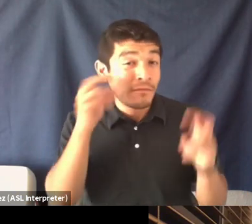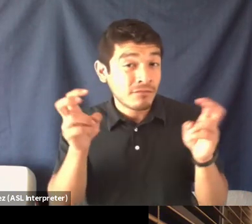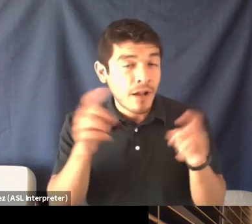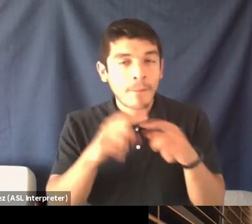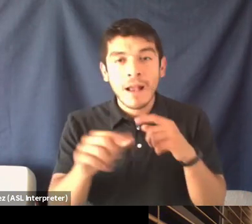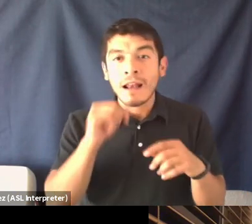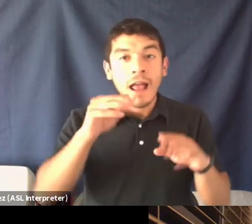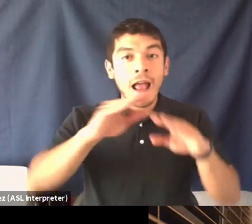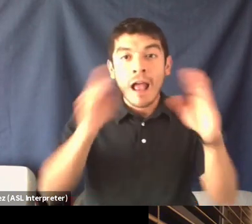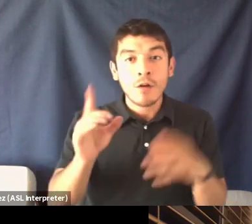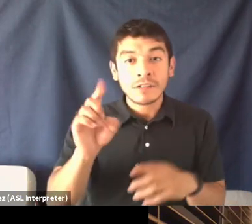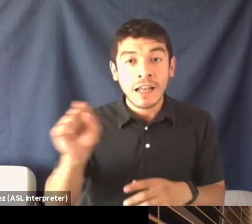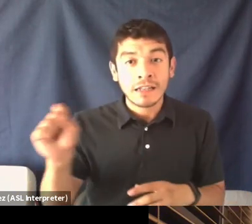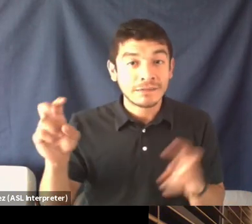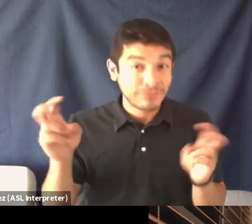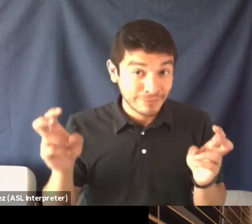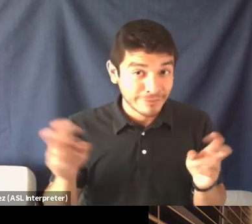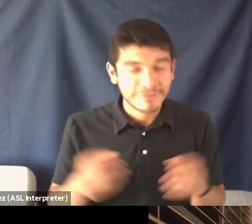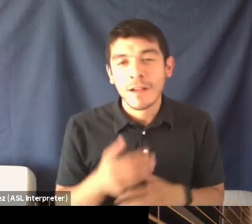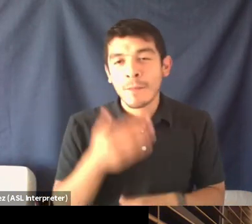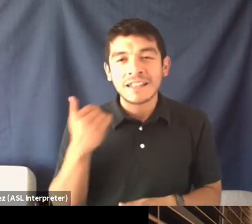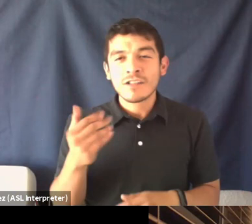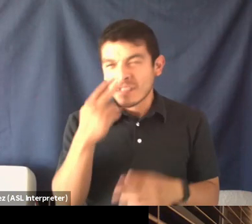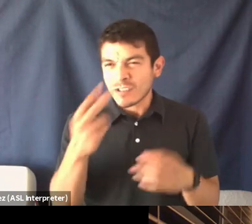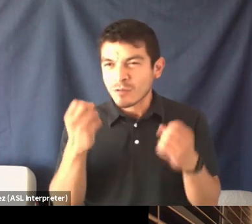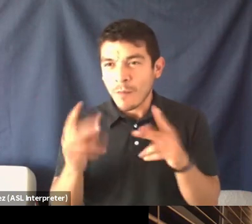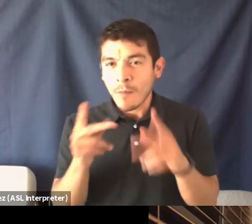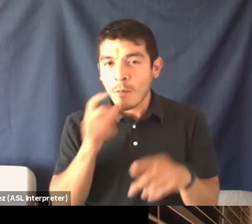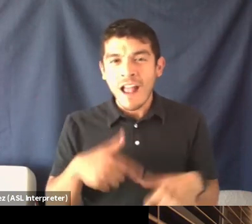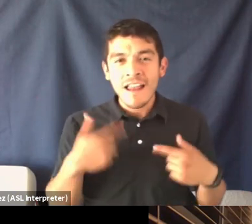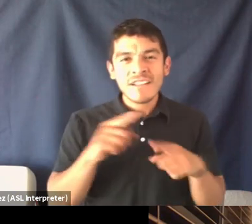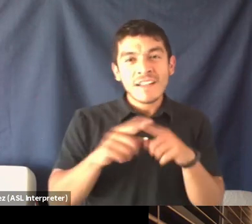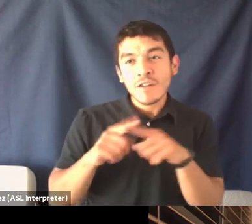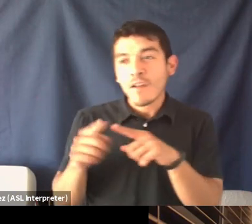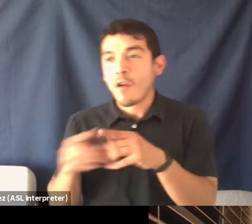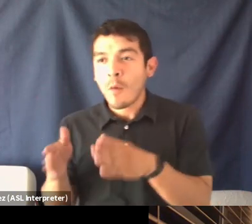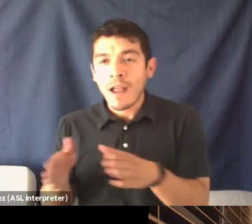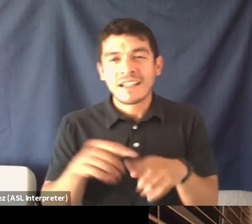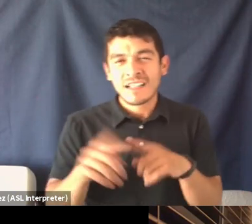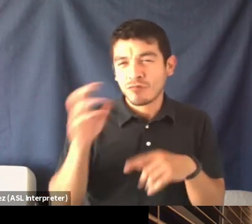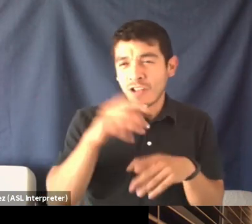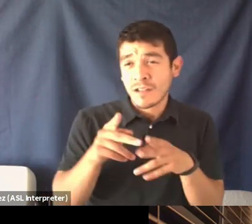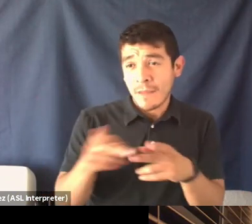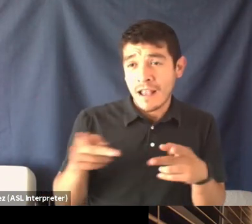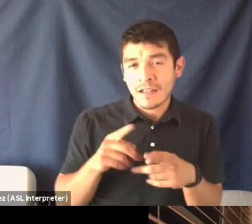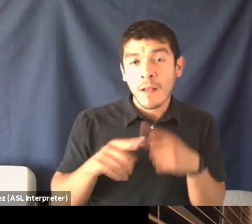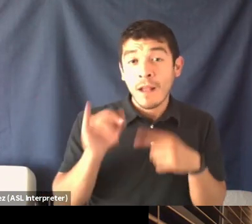'Cause in that film, you see so many folks who live in this really kind of quirky eccentric place, but the film brought so much humanity to all of these